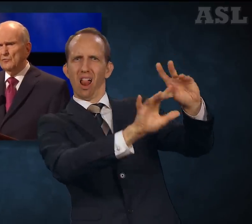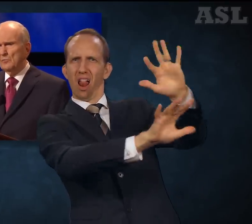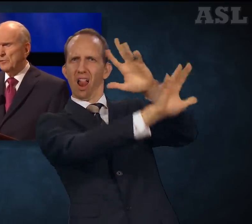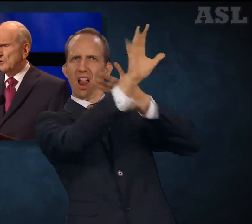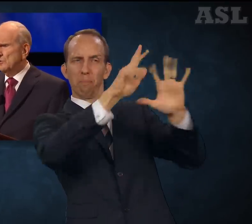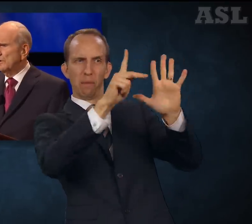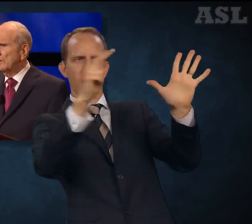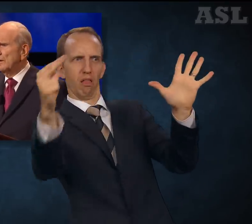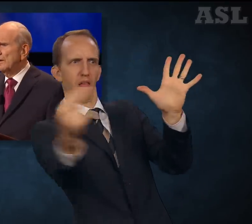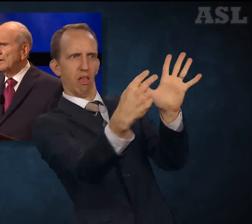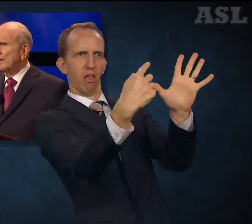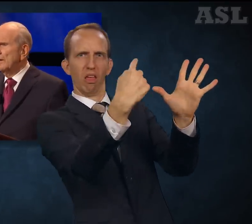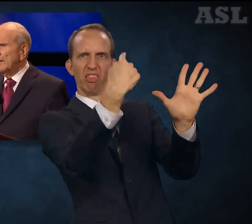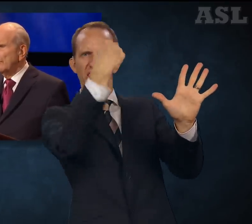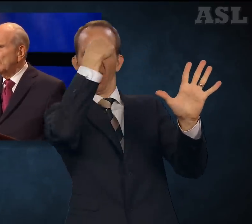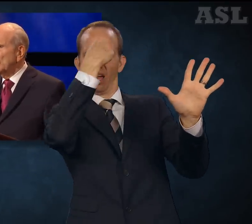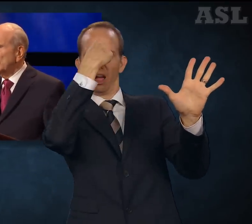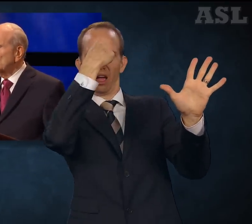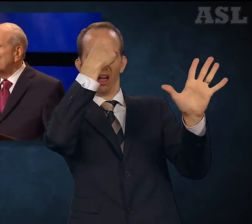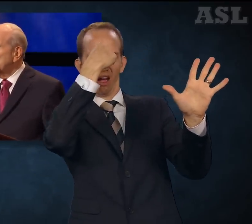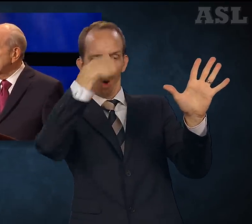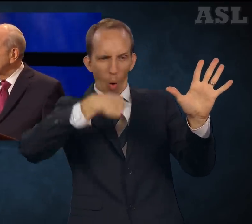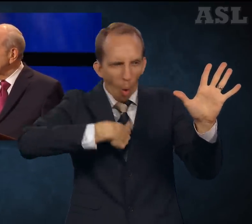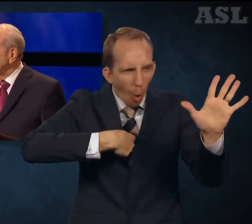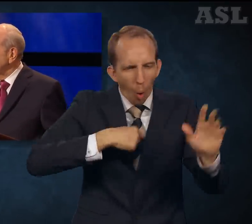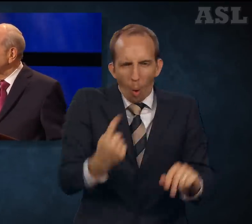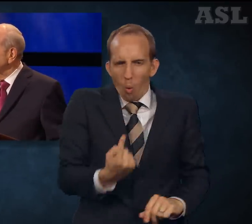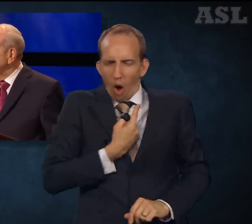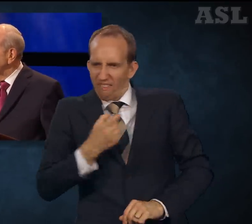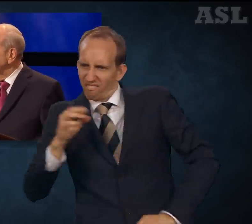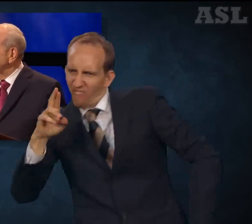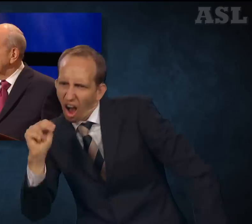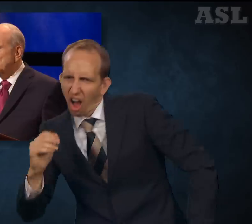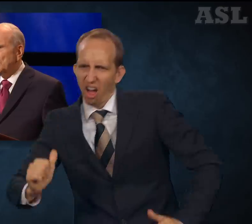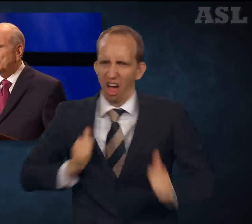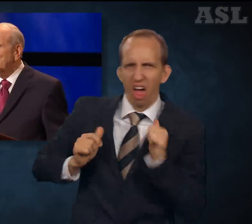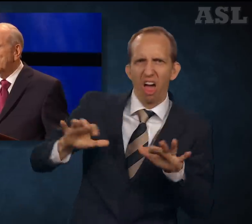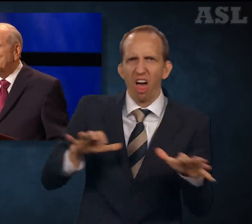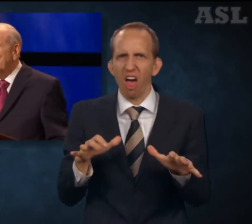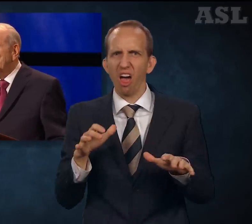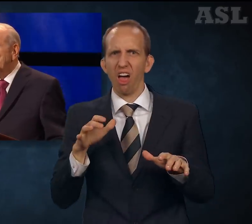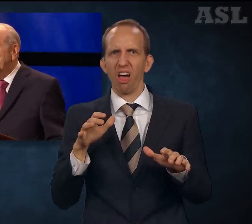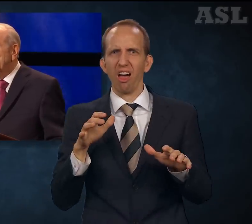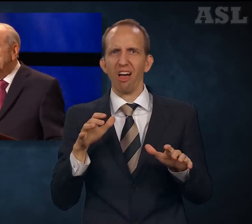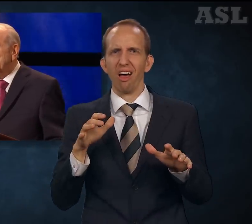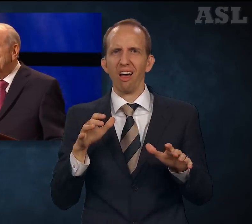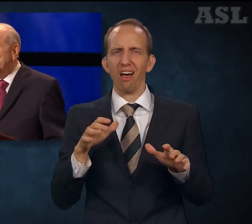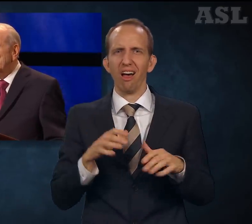EXCITING PICTURES, WHICH CREATE THE ERRONEOUS IMPRESSION THAT EVERYONE